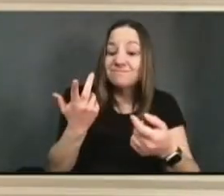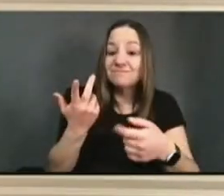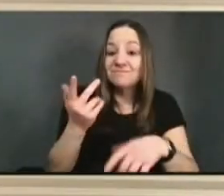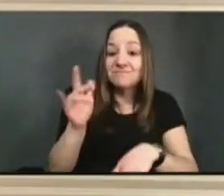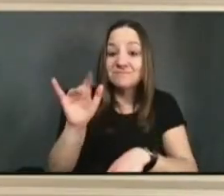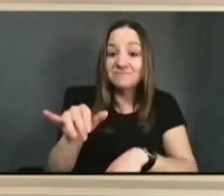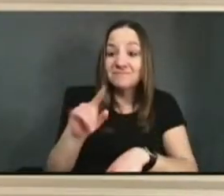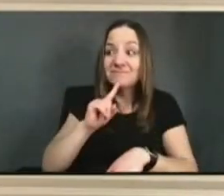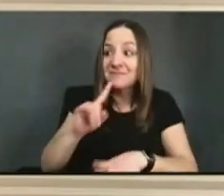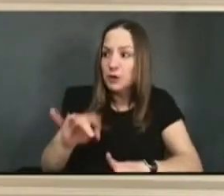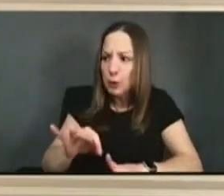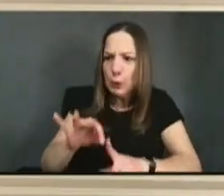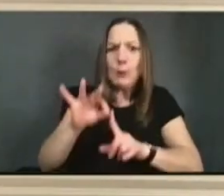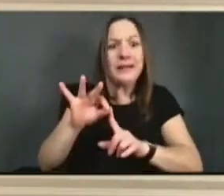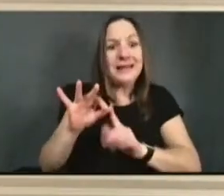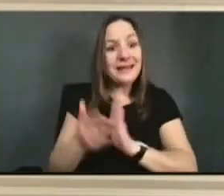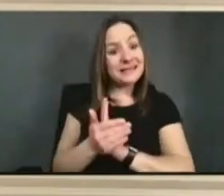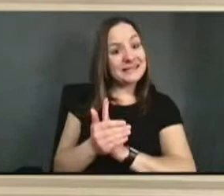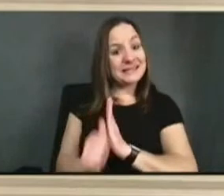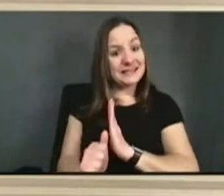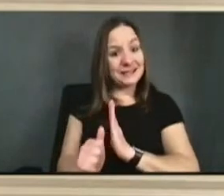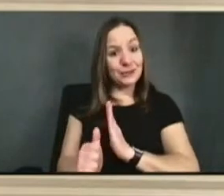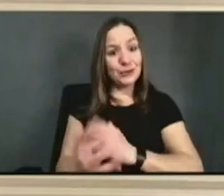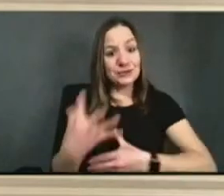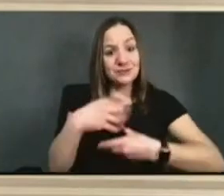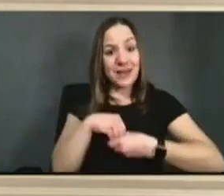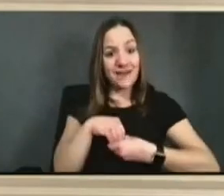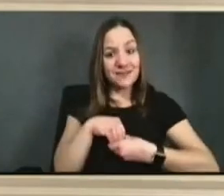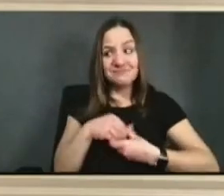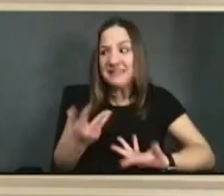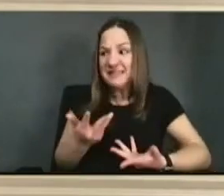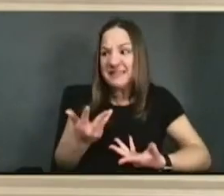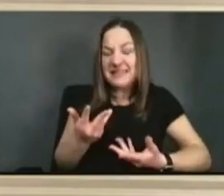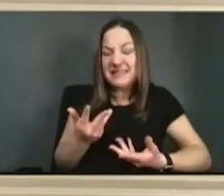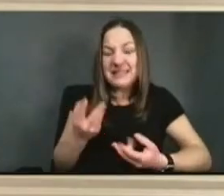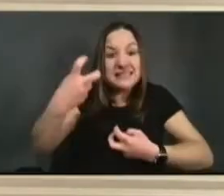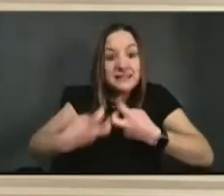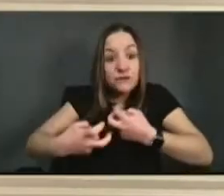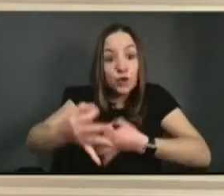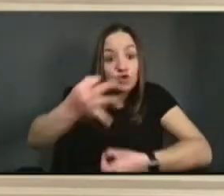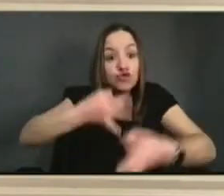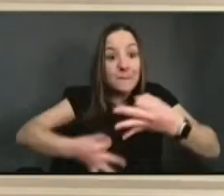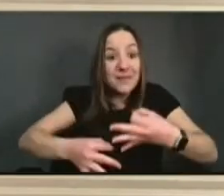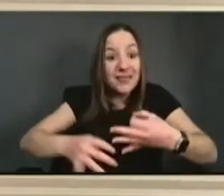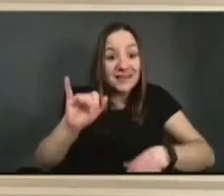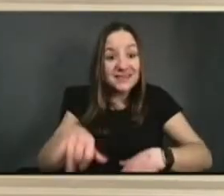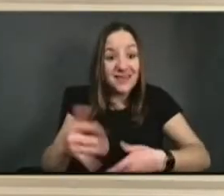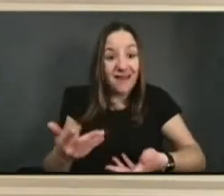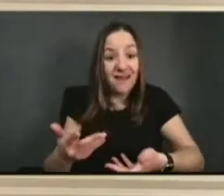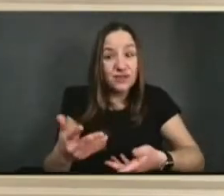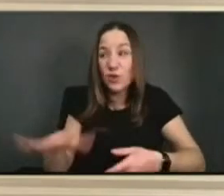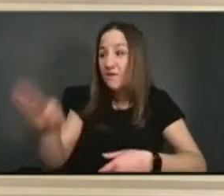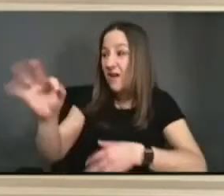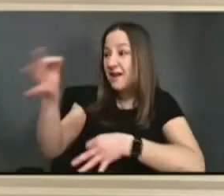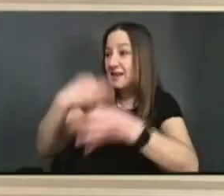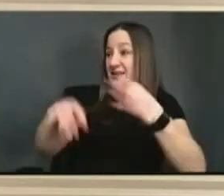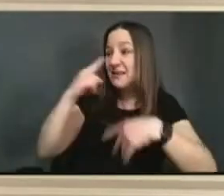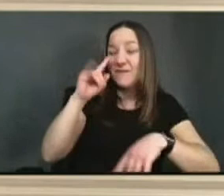Gallaudet University. I understand that that's a very unique skill set. And it's hard